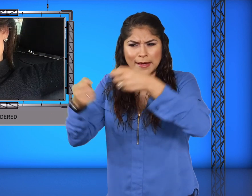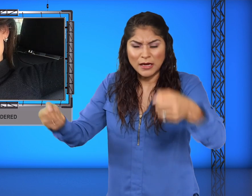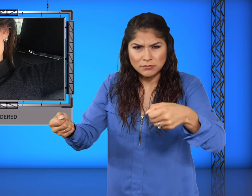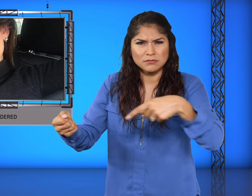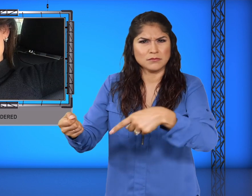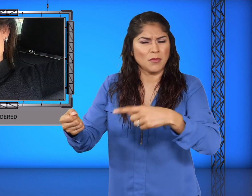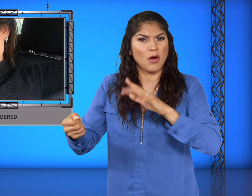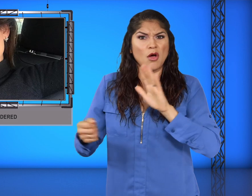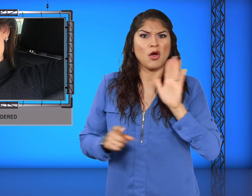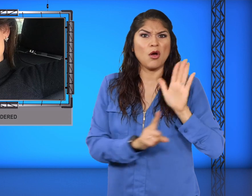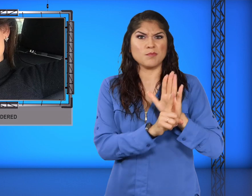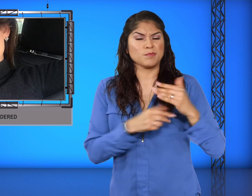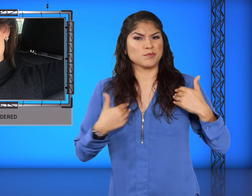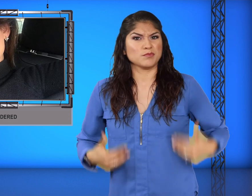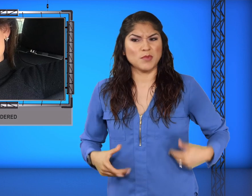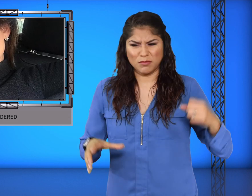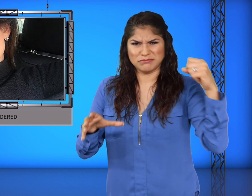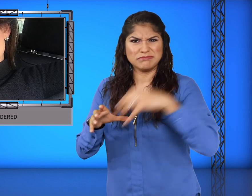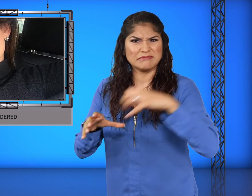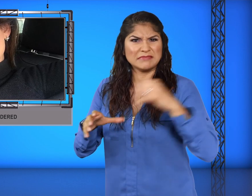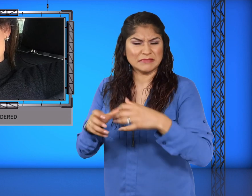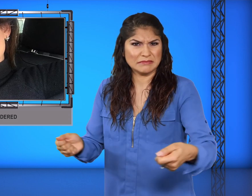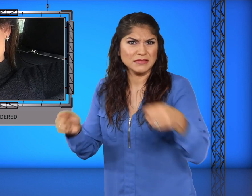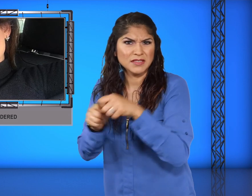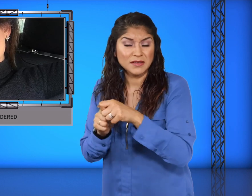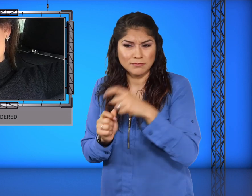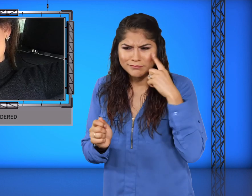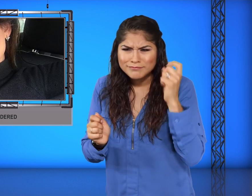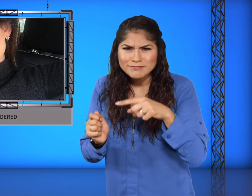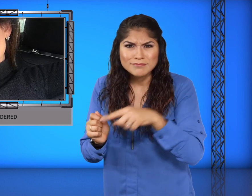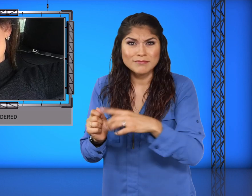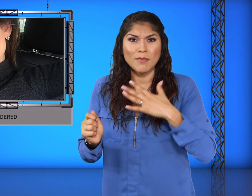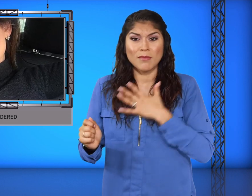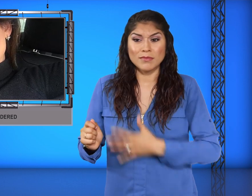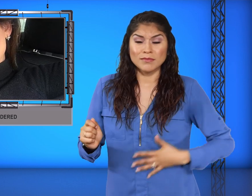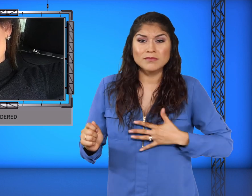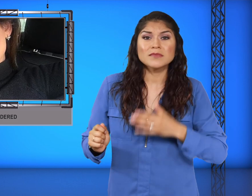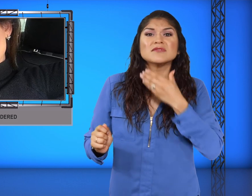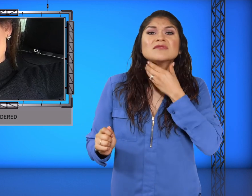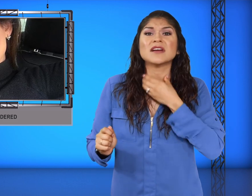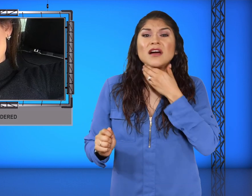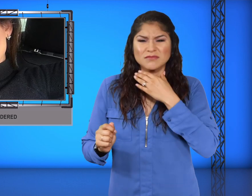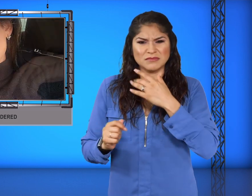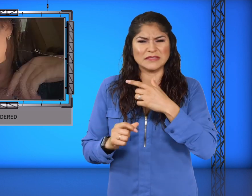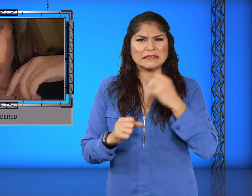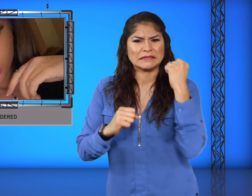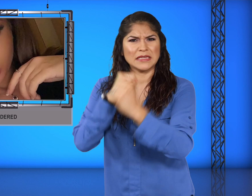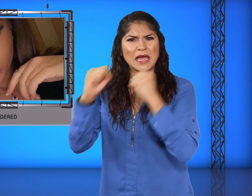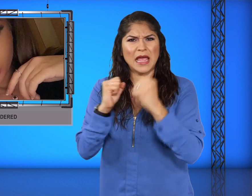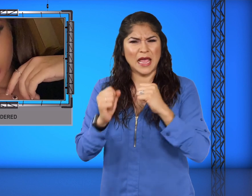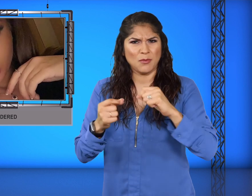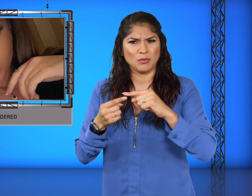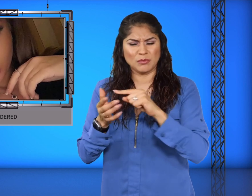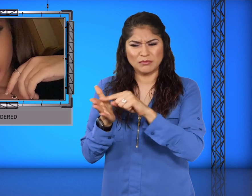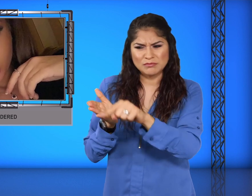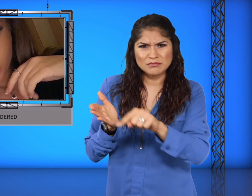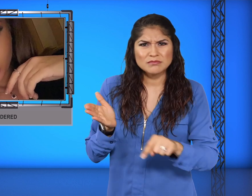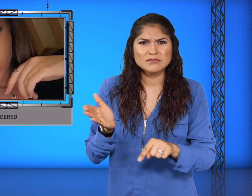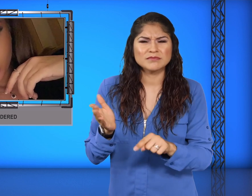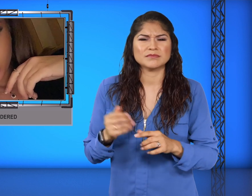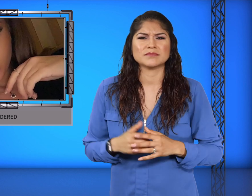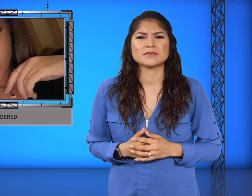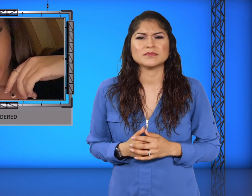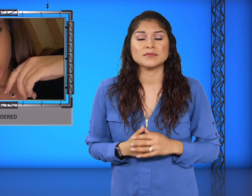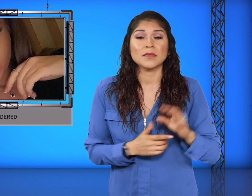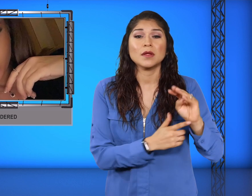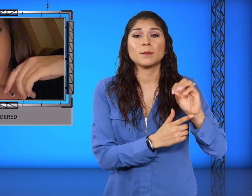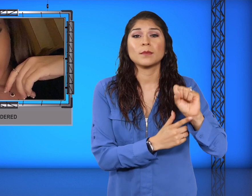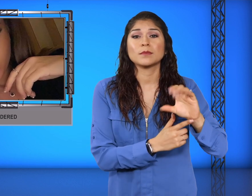in a suitcase with stab wounds in her neck and chest area.